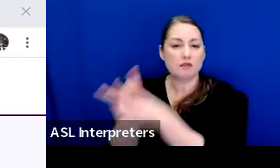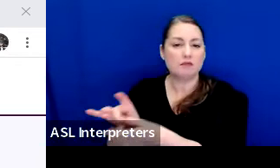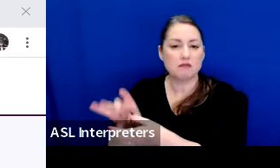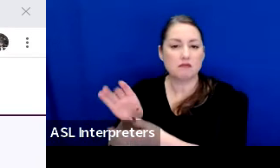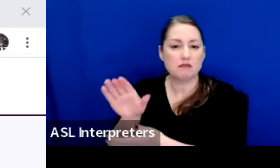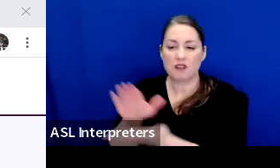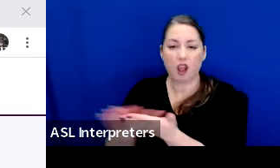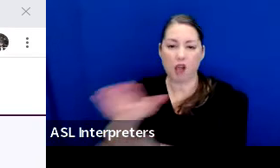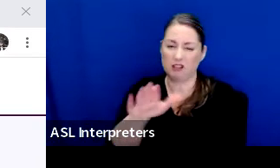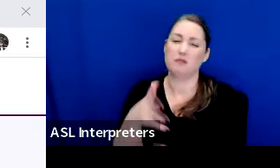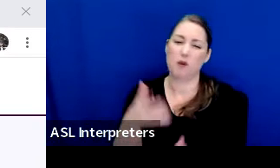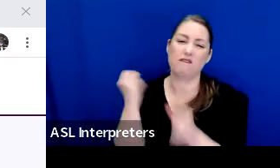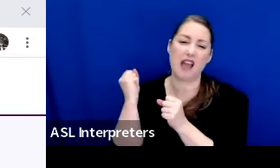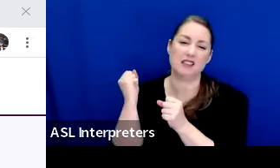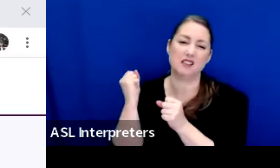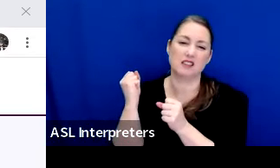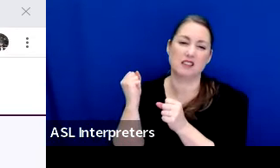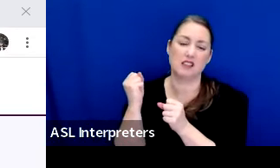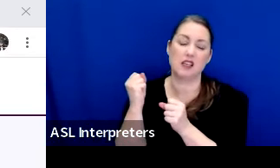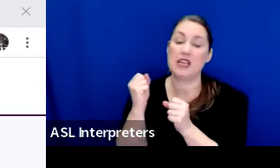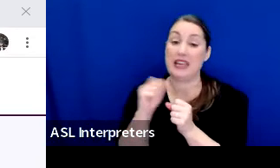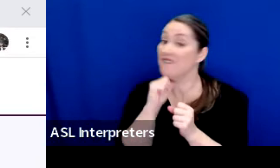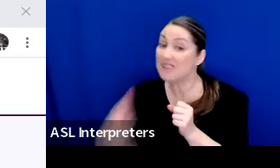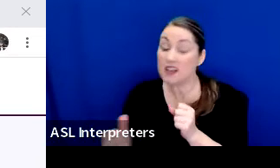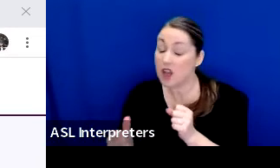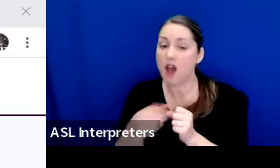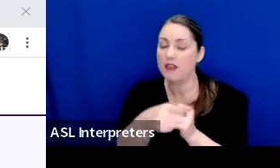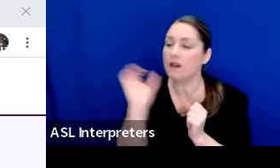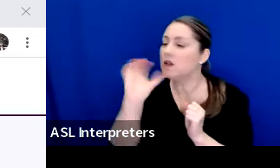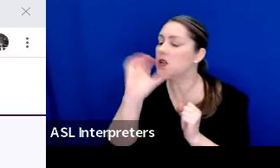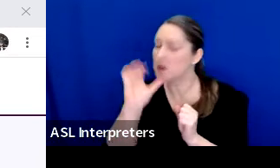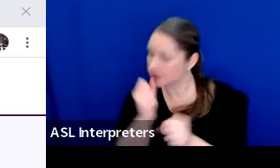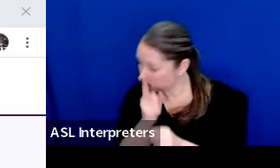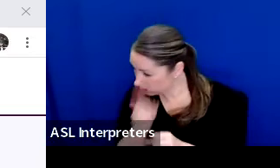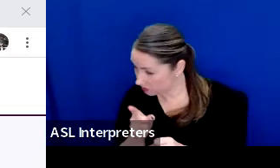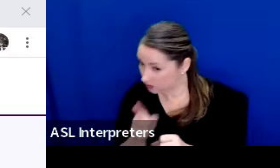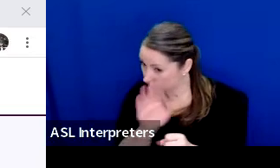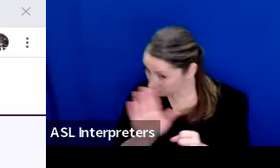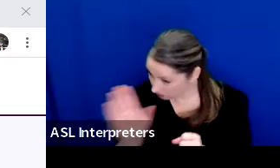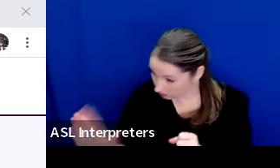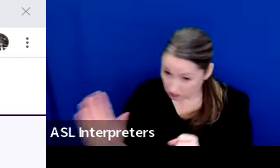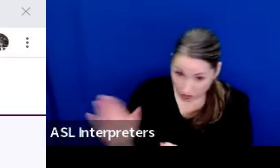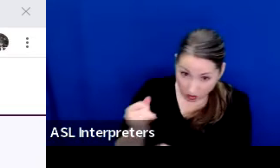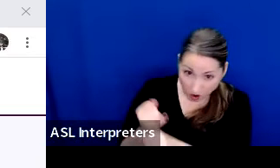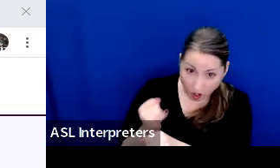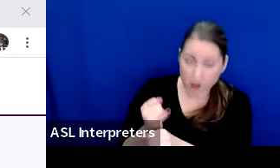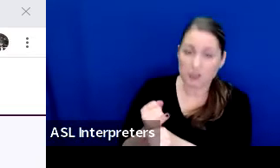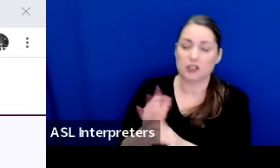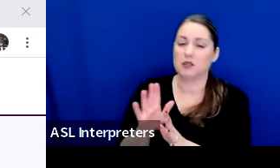it's faster because then they don't have to like, you know, research and do anything, just click on it. They see you and they say good lets you.